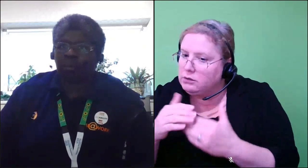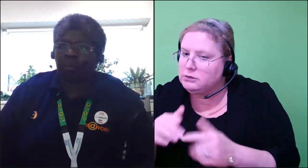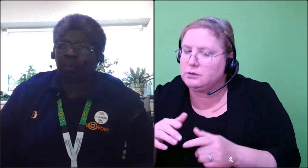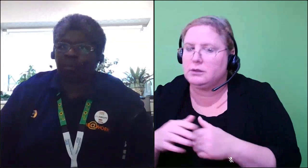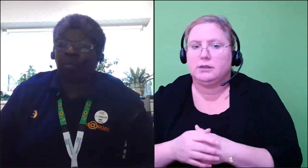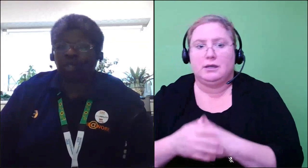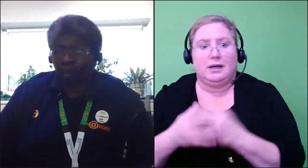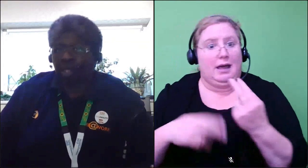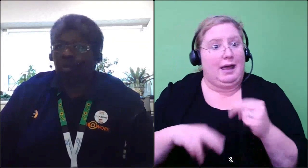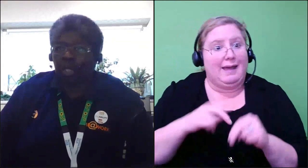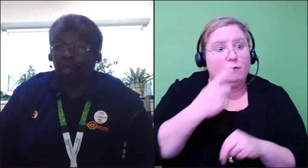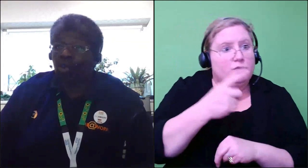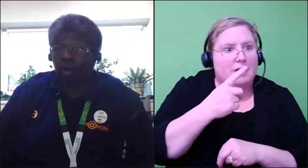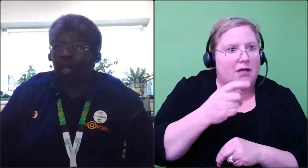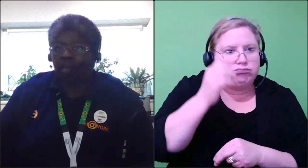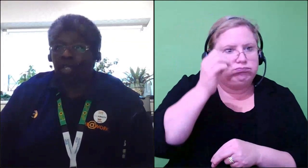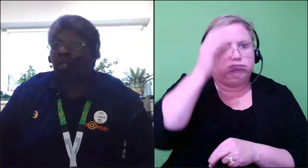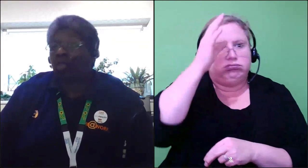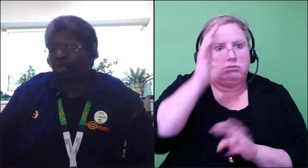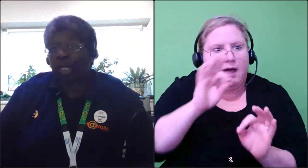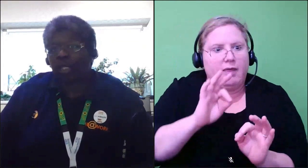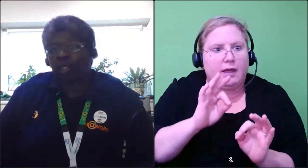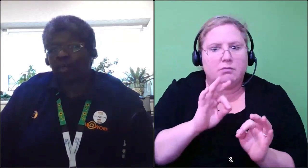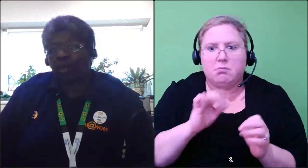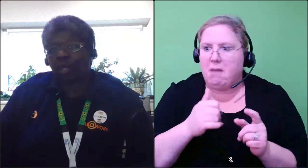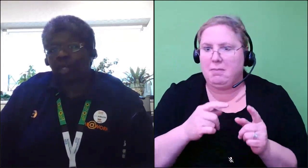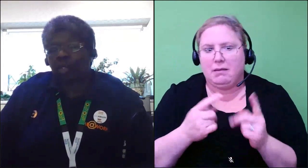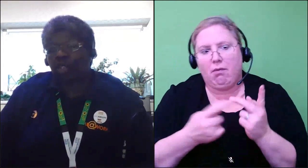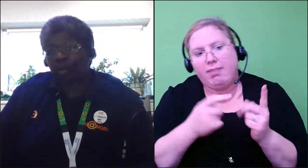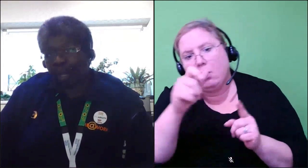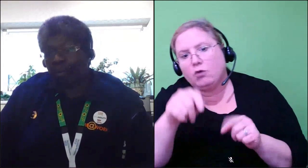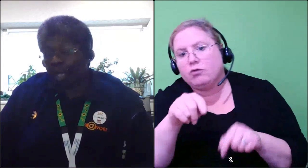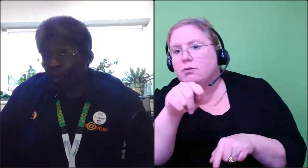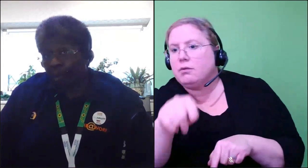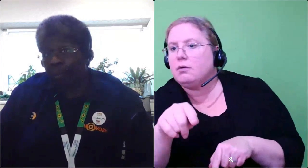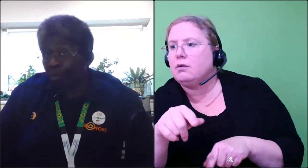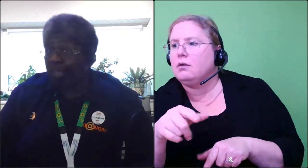There will be somebody within your area that does need you, so it's about keeping abreast